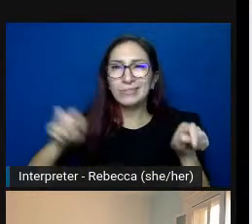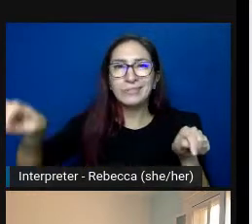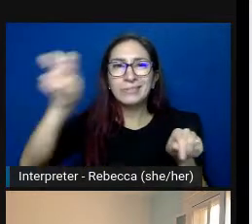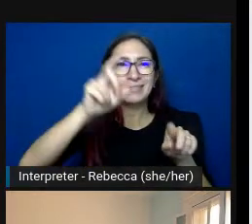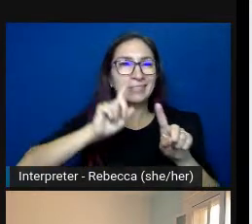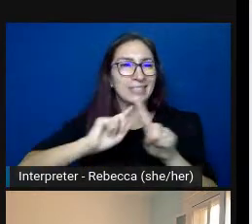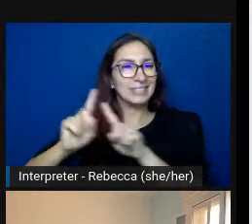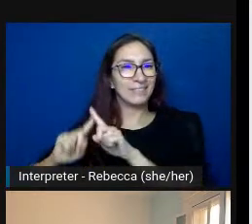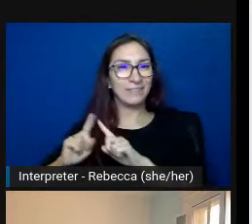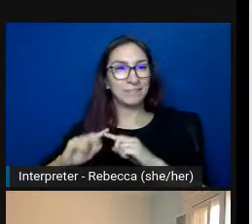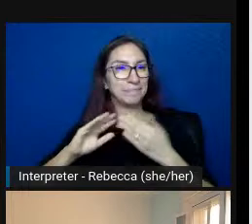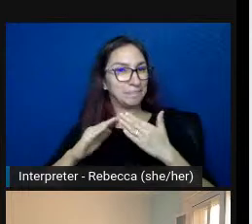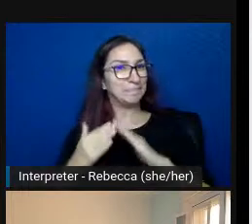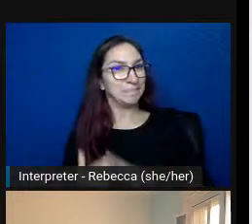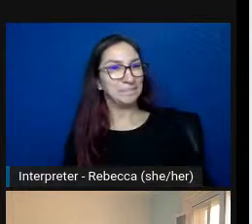So you might see me in marathons.